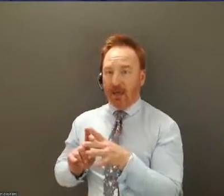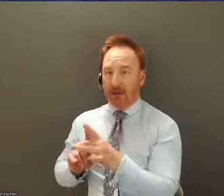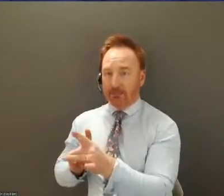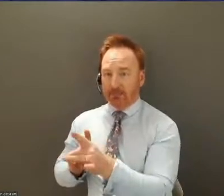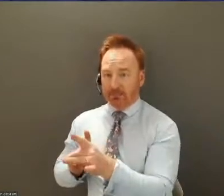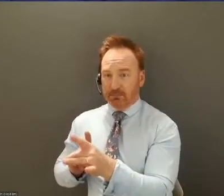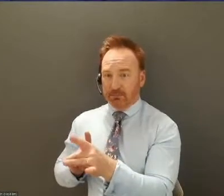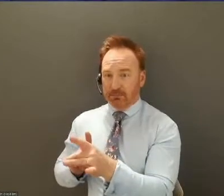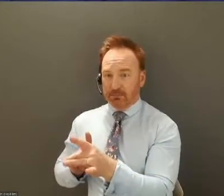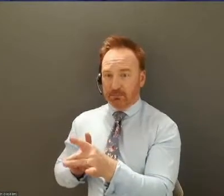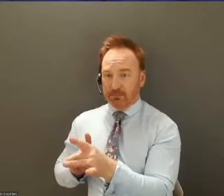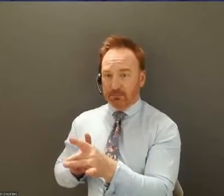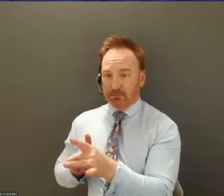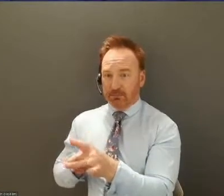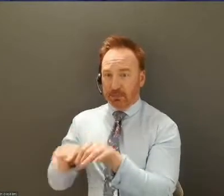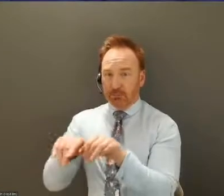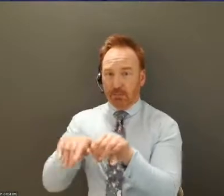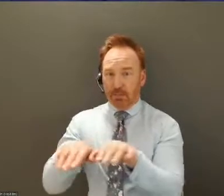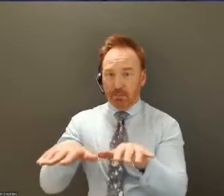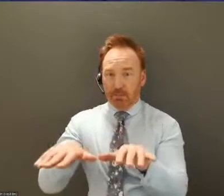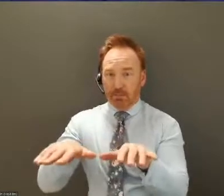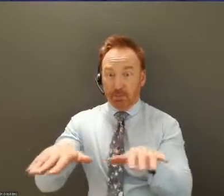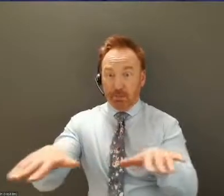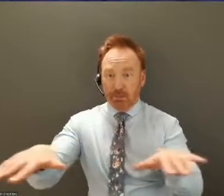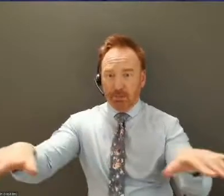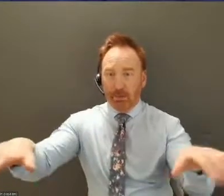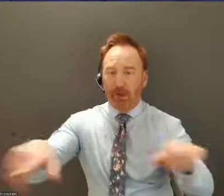Pat: We will now move to the phone lines with Luke from